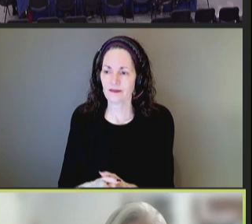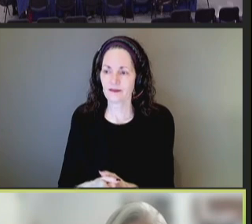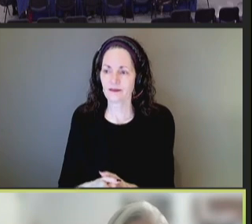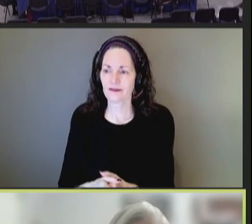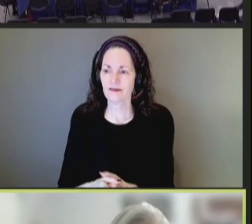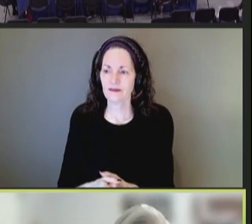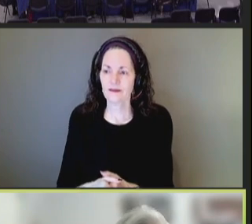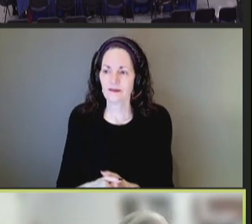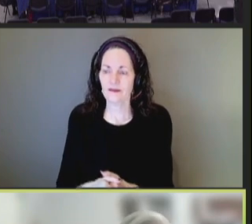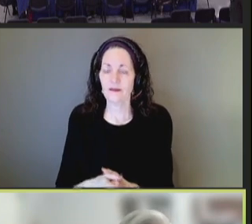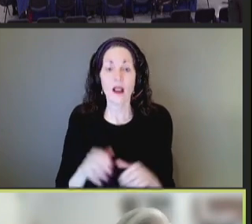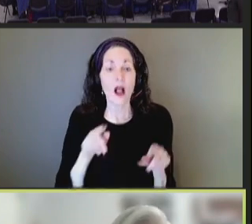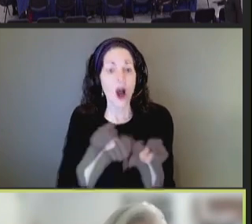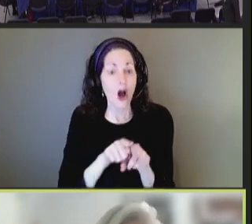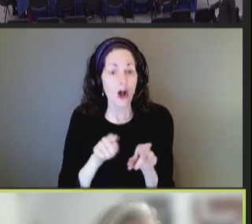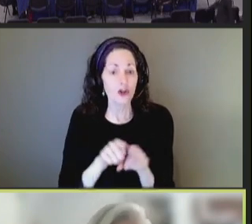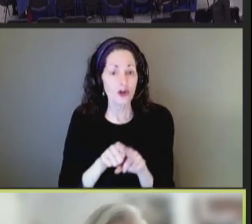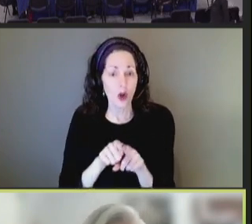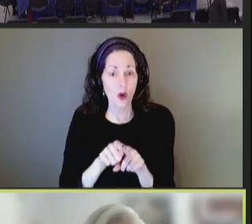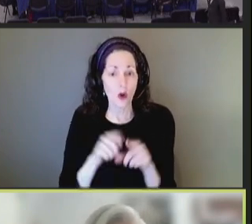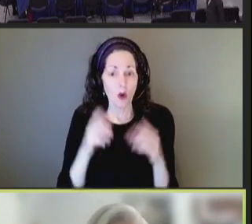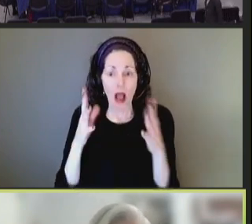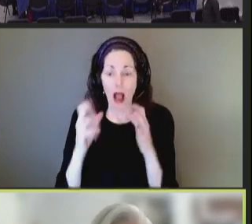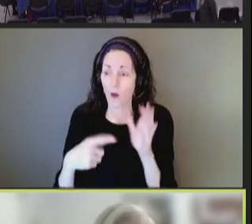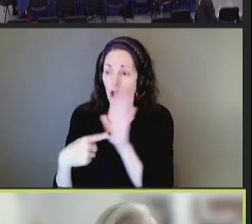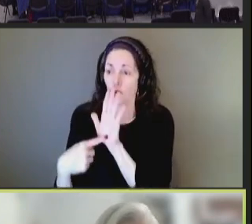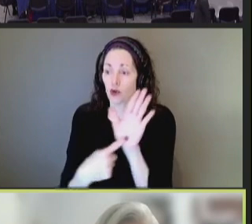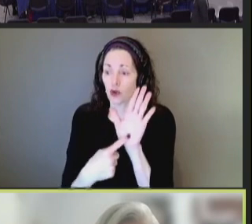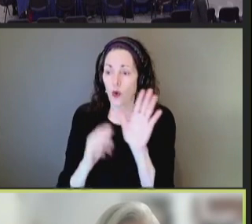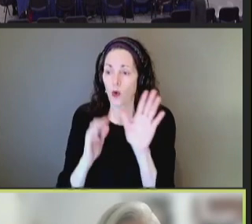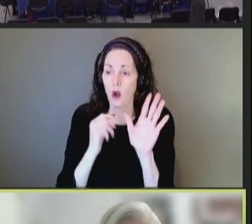And then I also wanted to highlight our respiratory vaccine use. You may